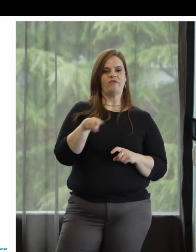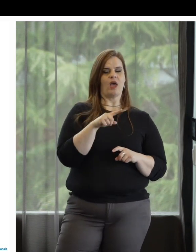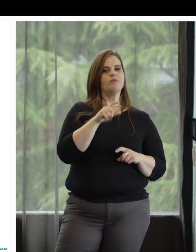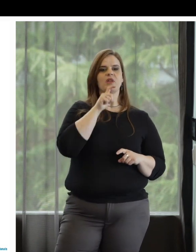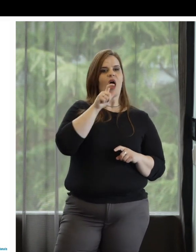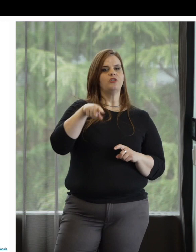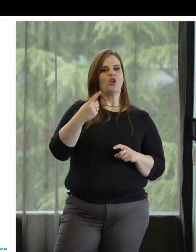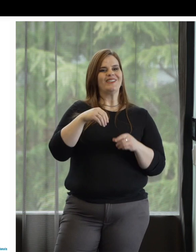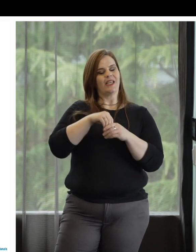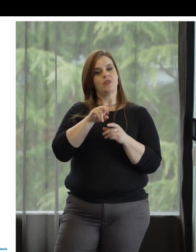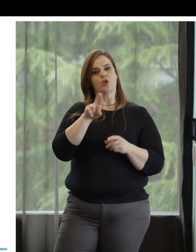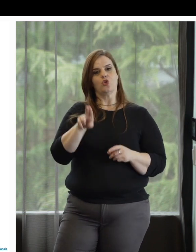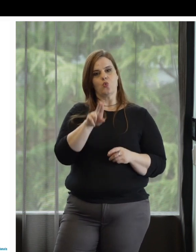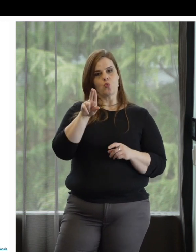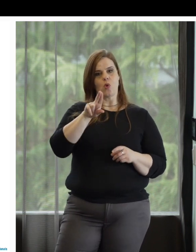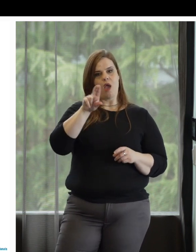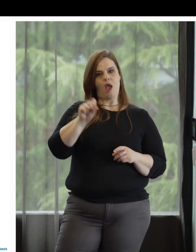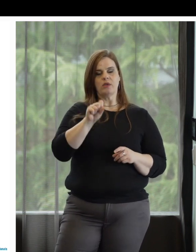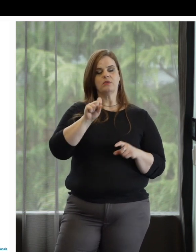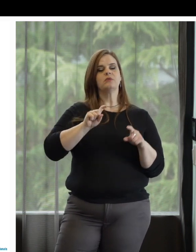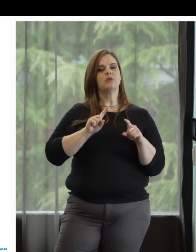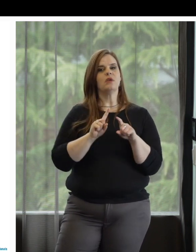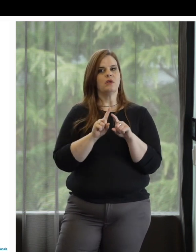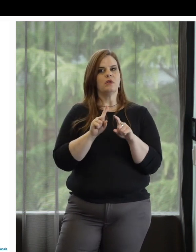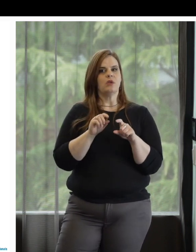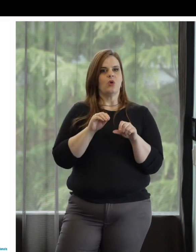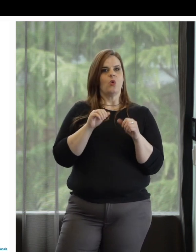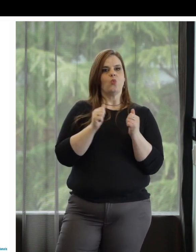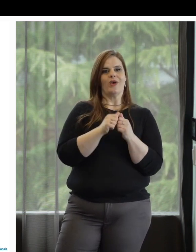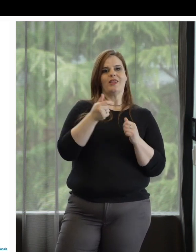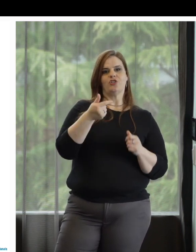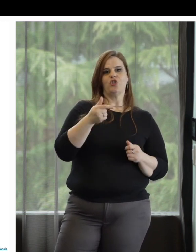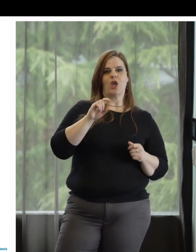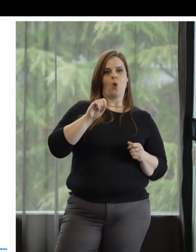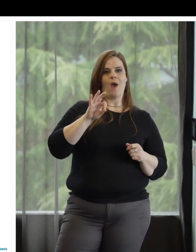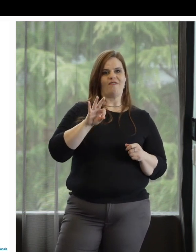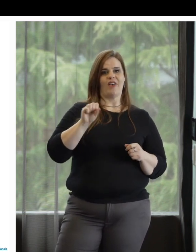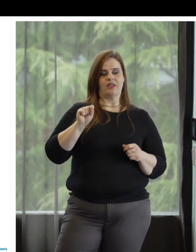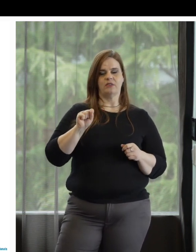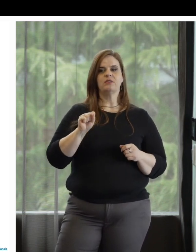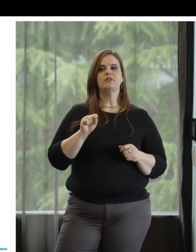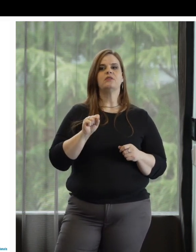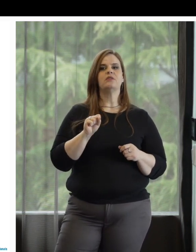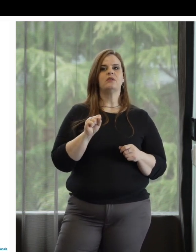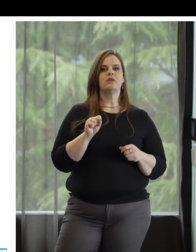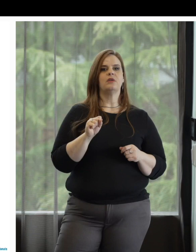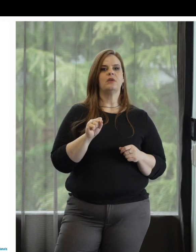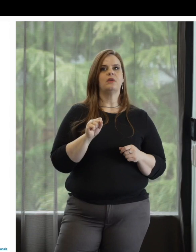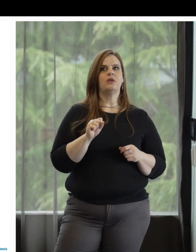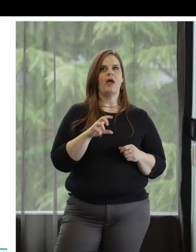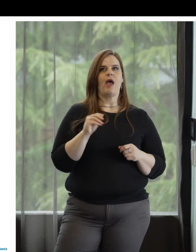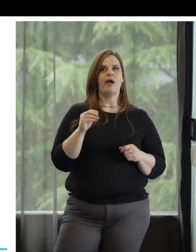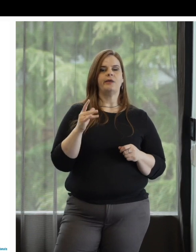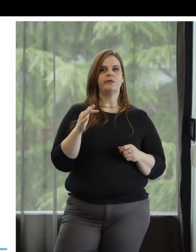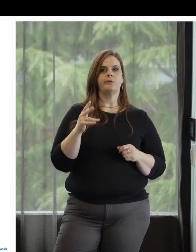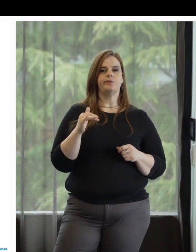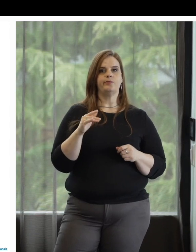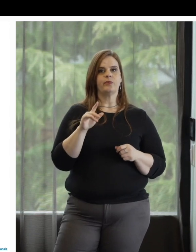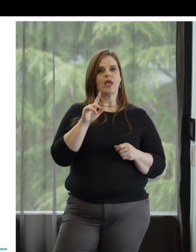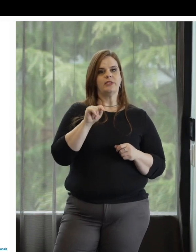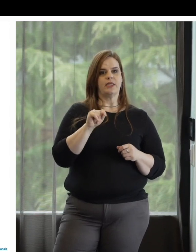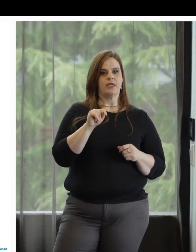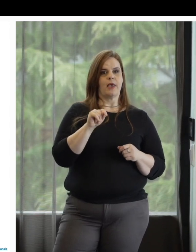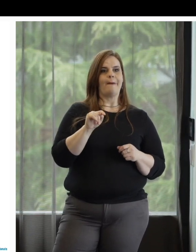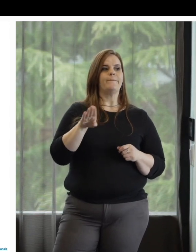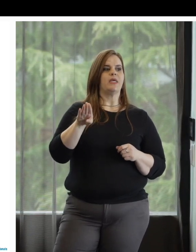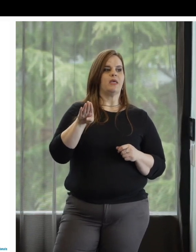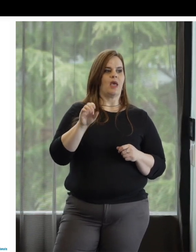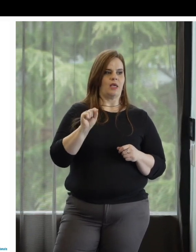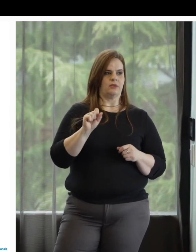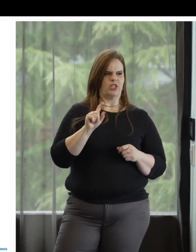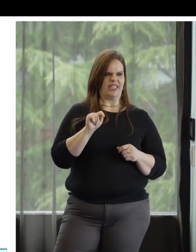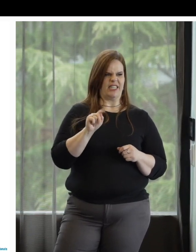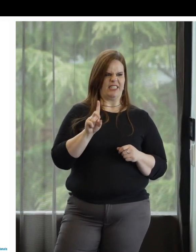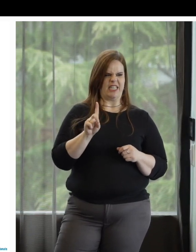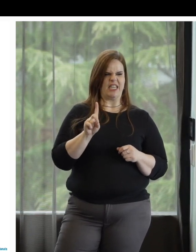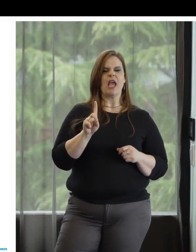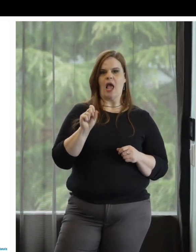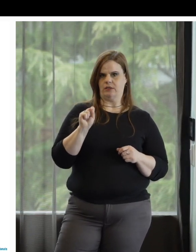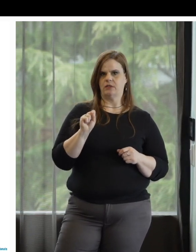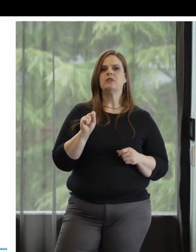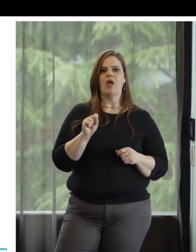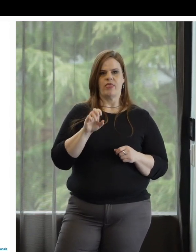US with G O F S and T D S that Elliott talked about but also